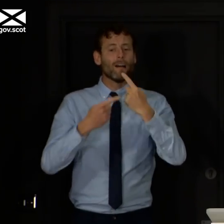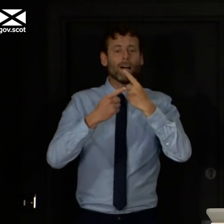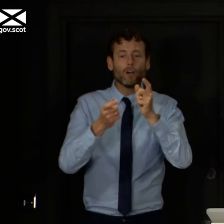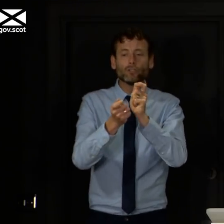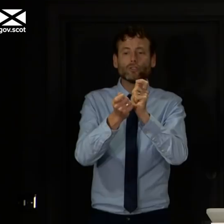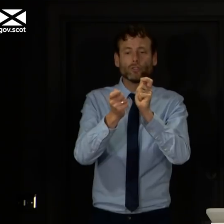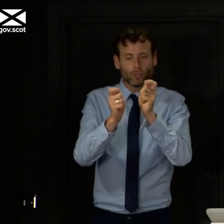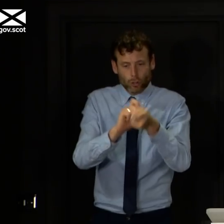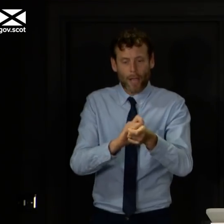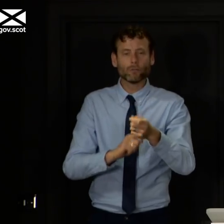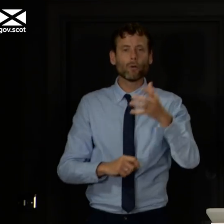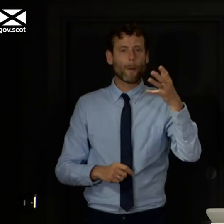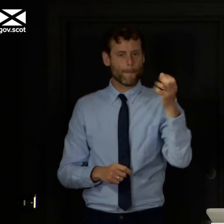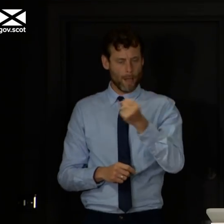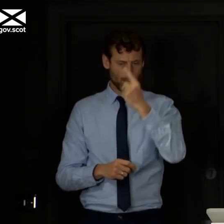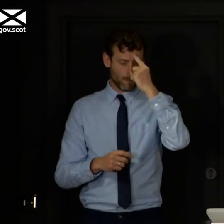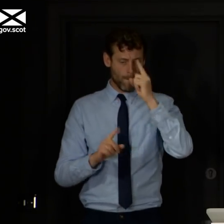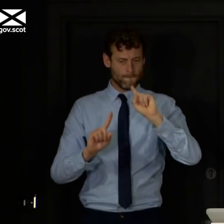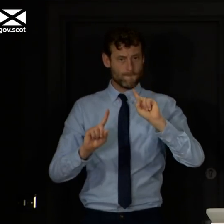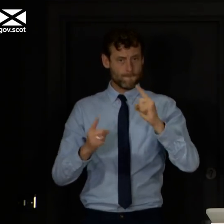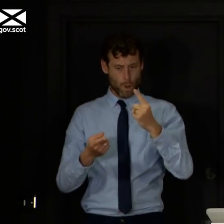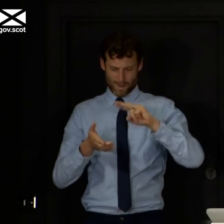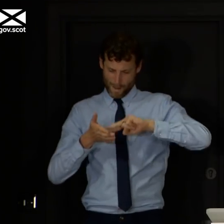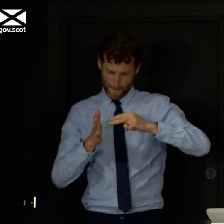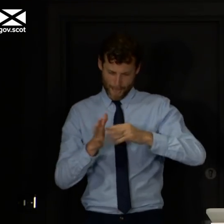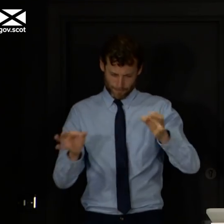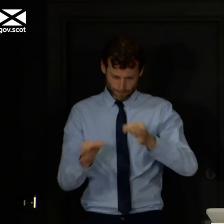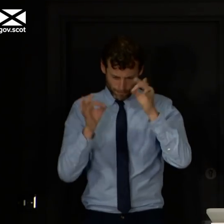other than a well thought out well planned way or by trying to move too quickly. Because